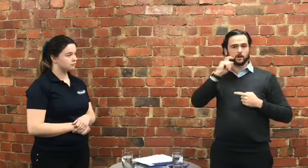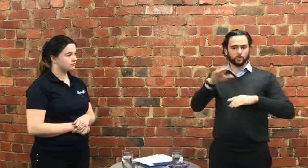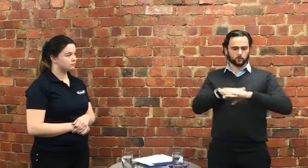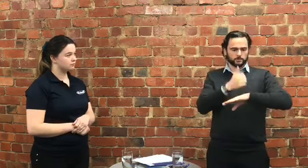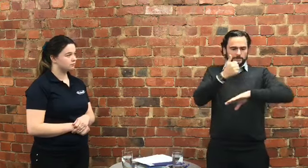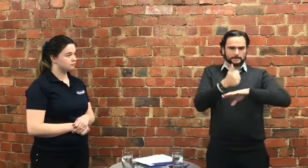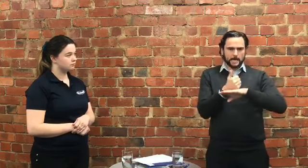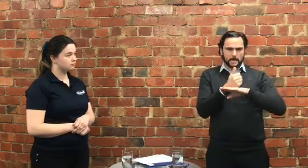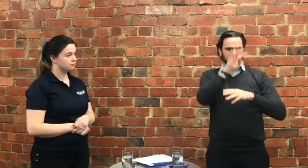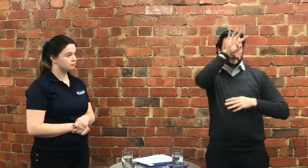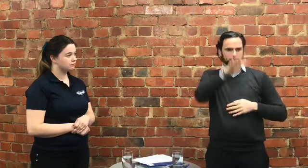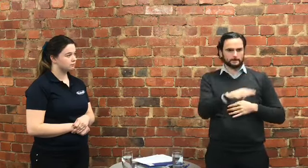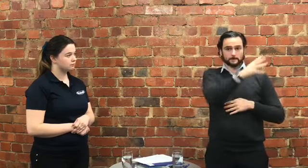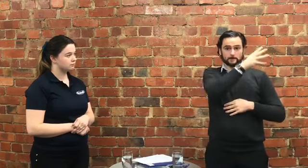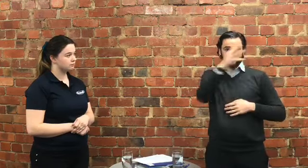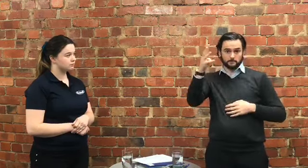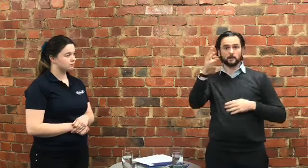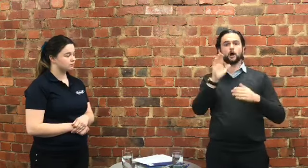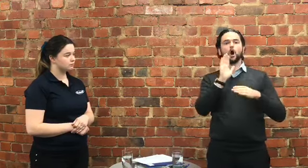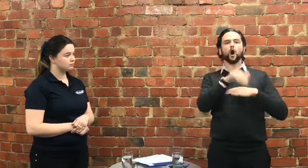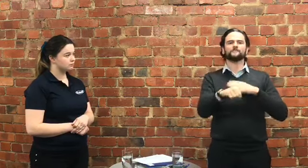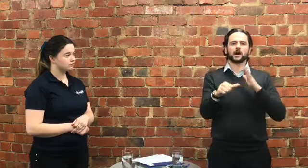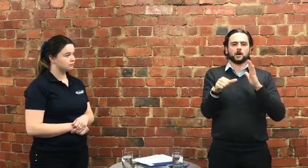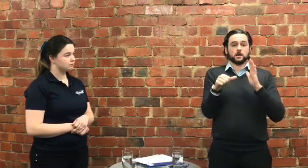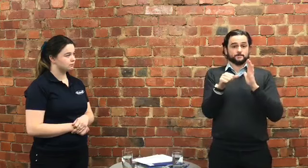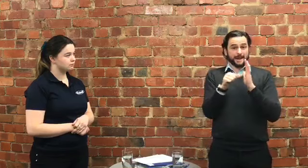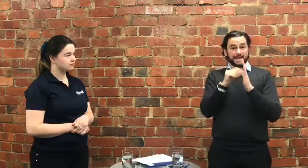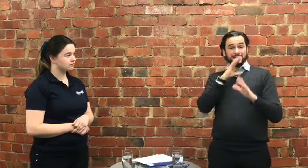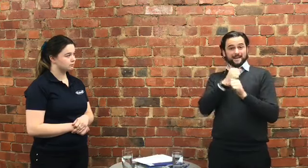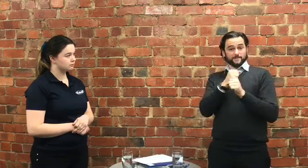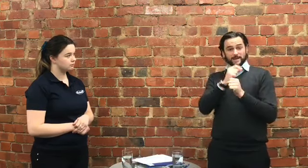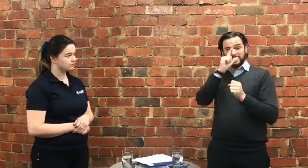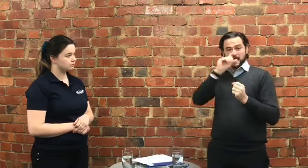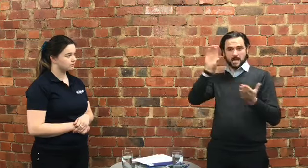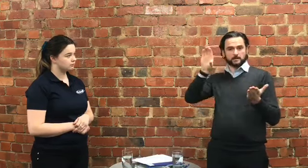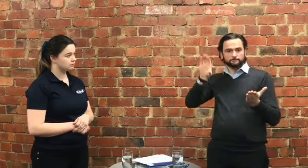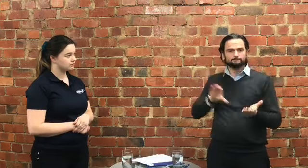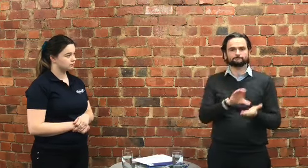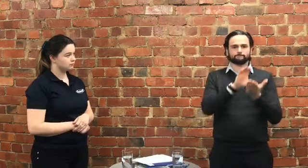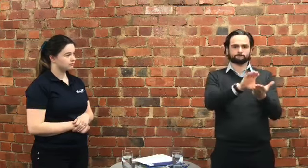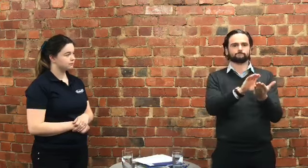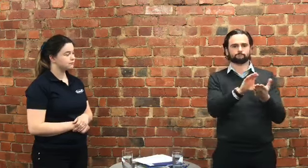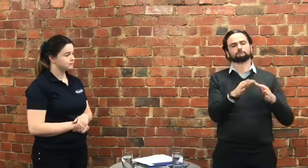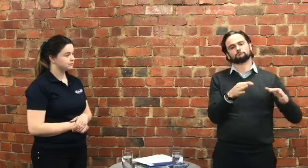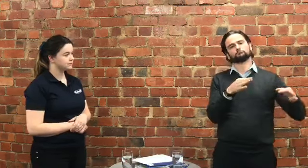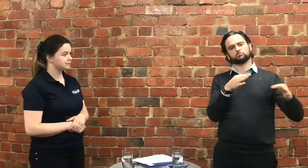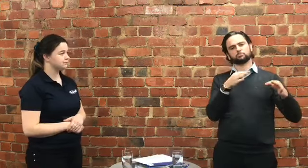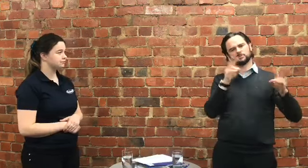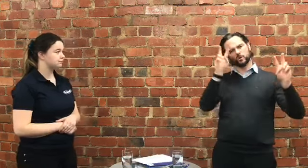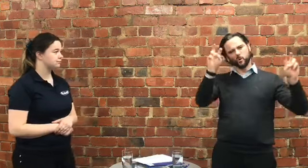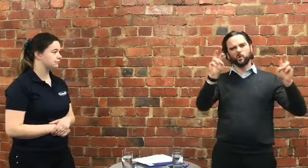So, you talk to them about that, and they usually set up a schedule,